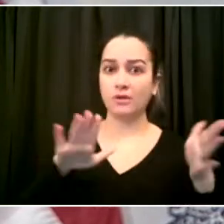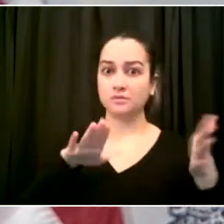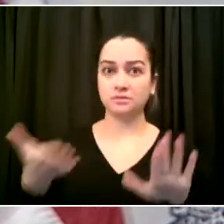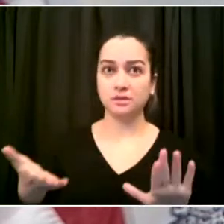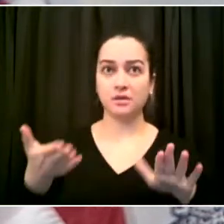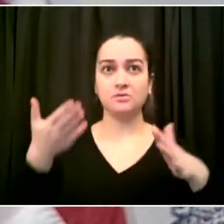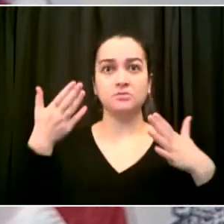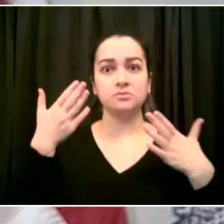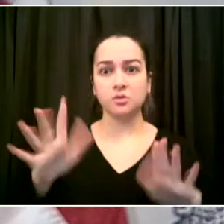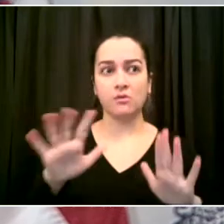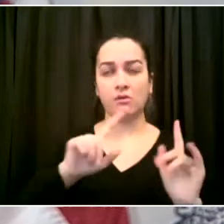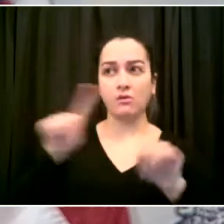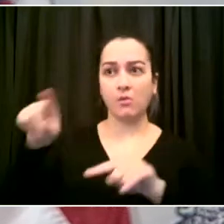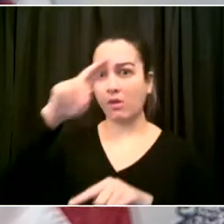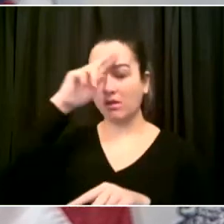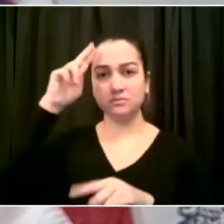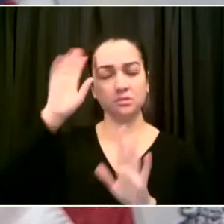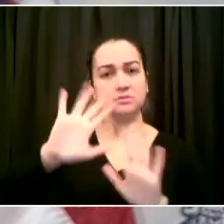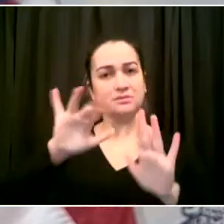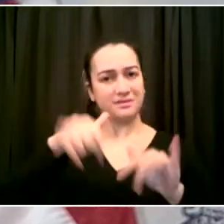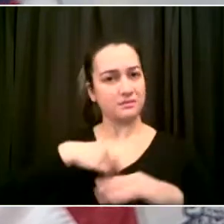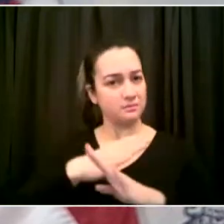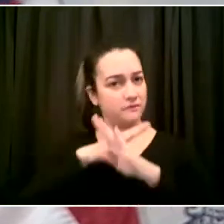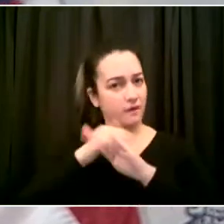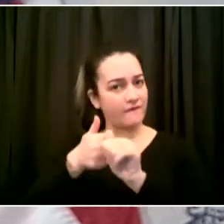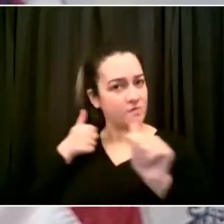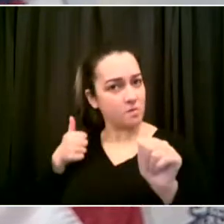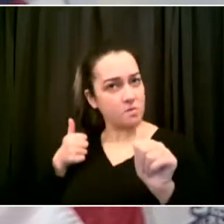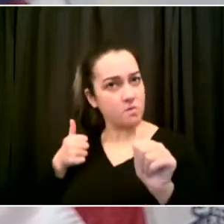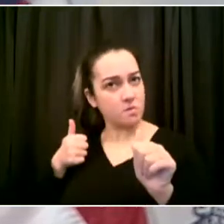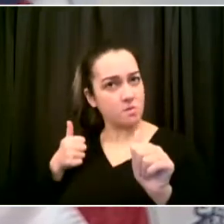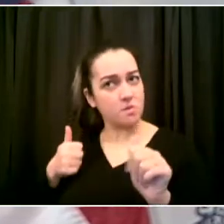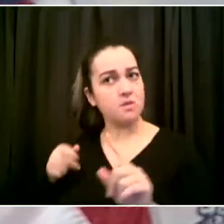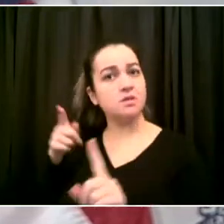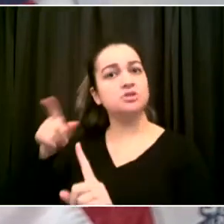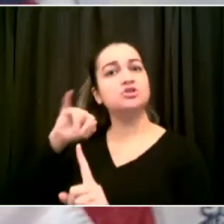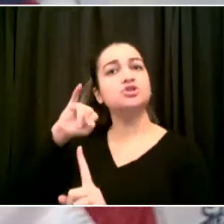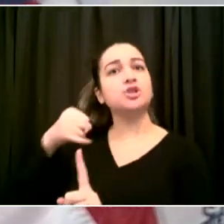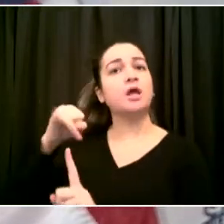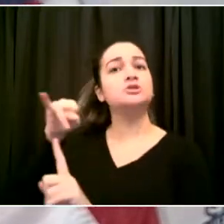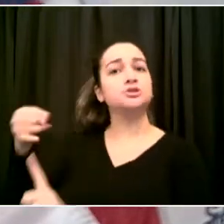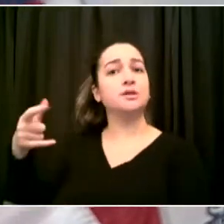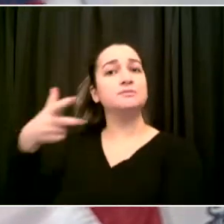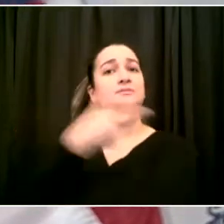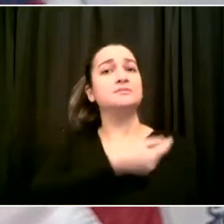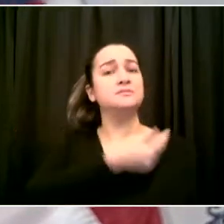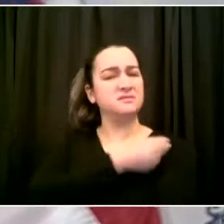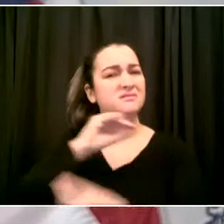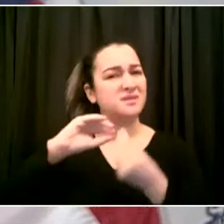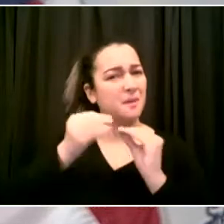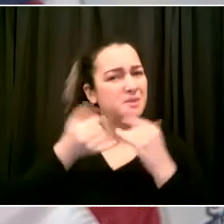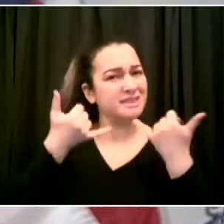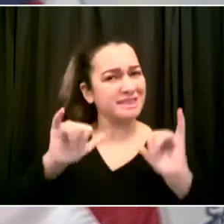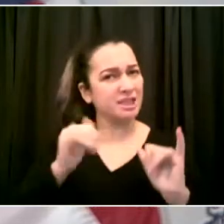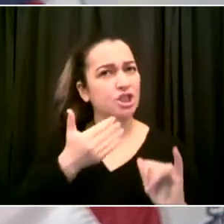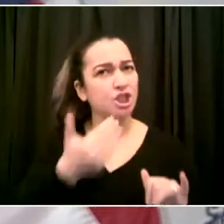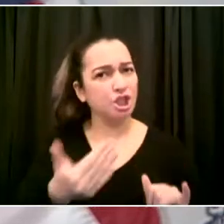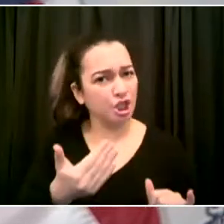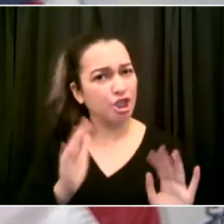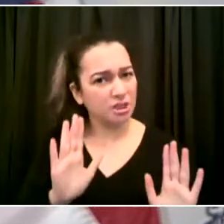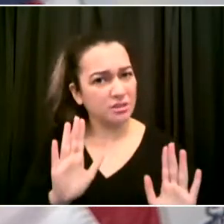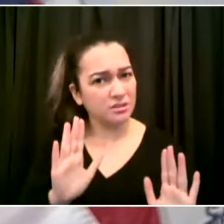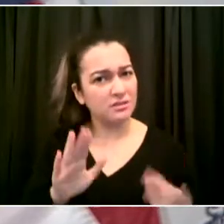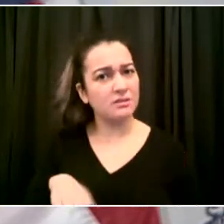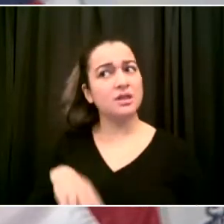AGAINST